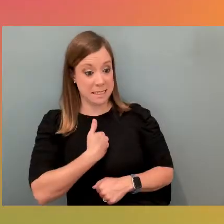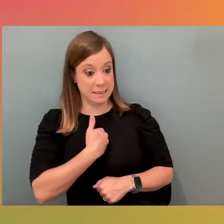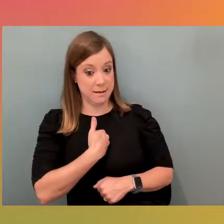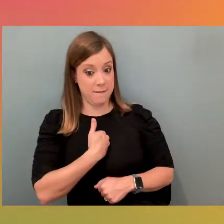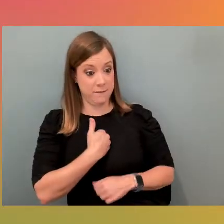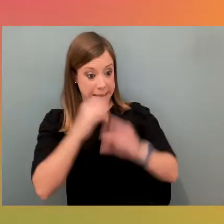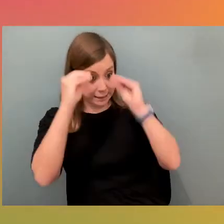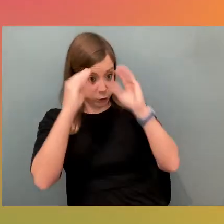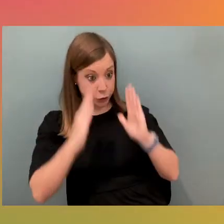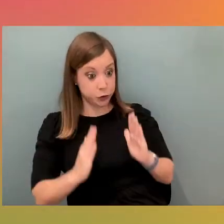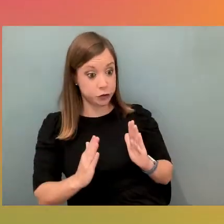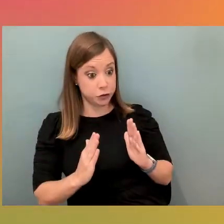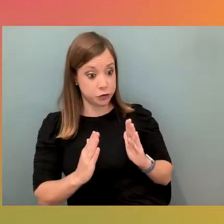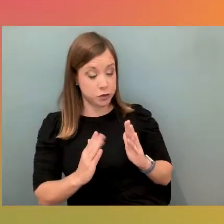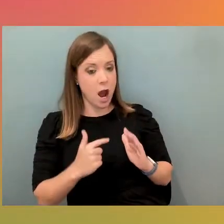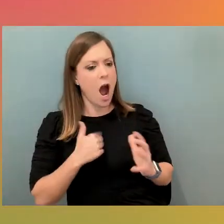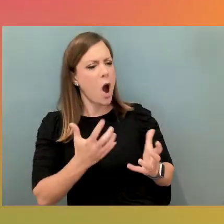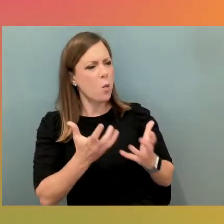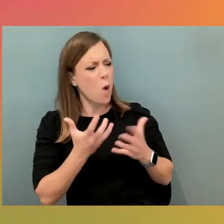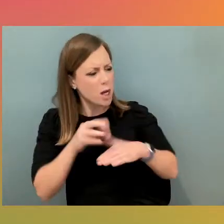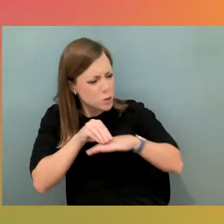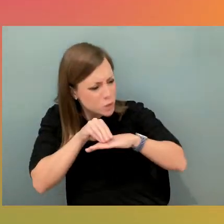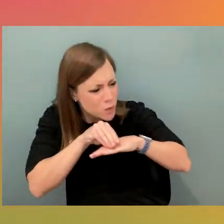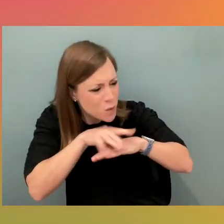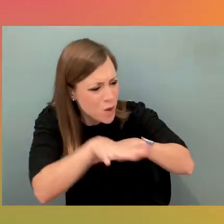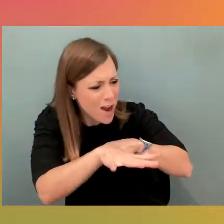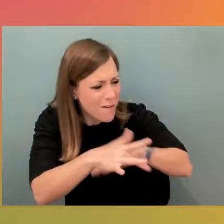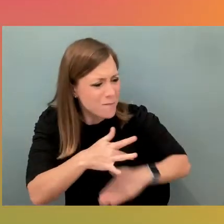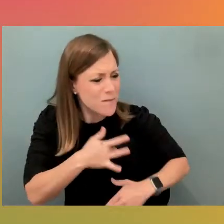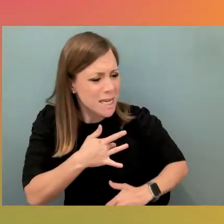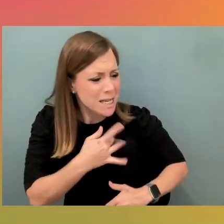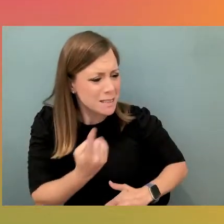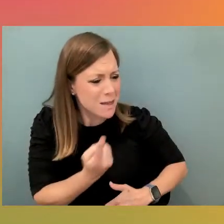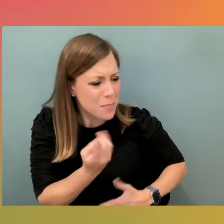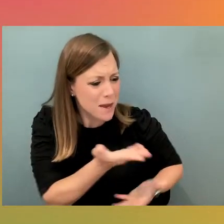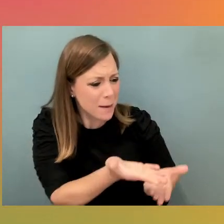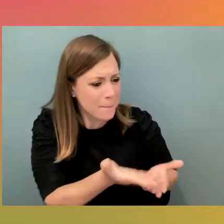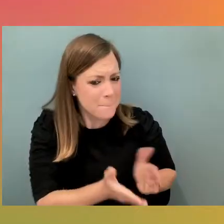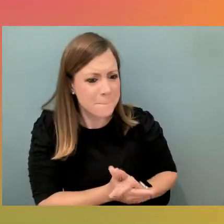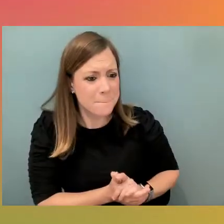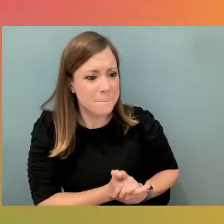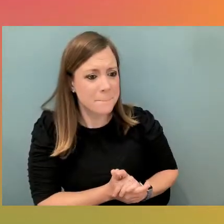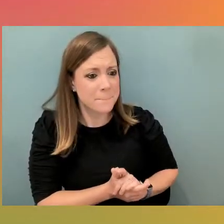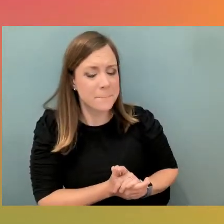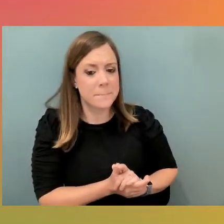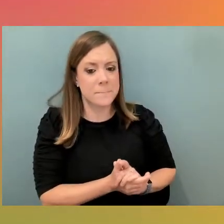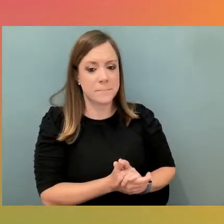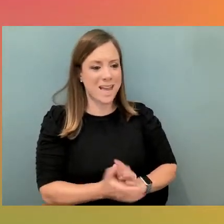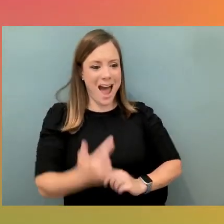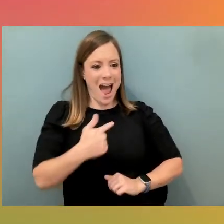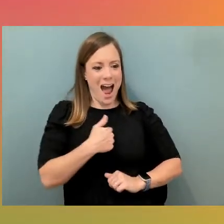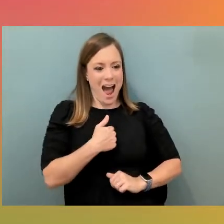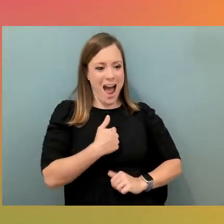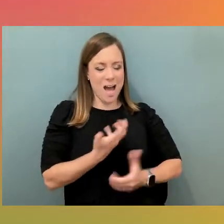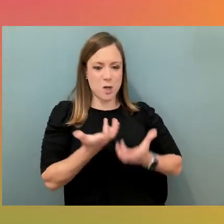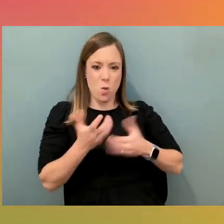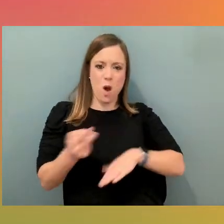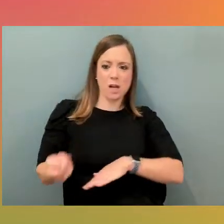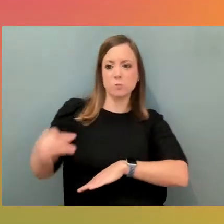ALWAYS FEEL LIKE FOR ME, I AS A TEACHER, I WANT PEOPLE TO FEEL SOMETHING.